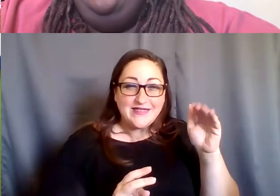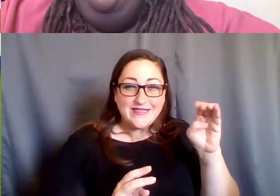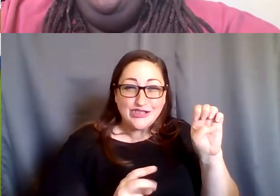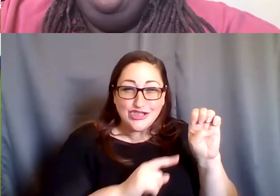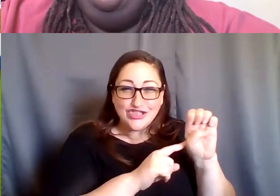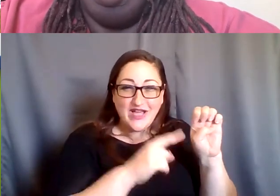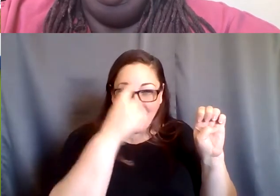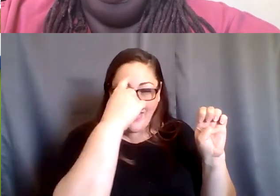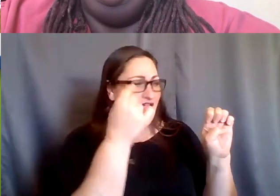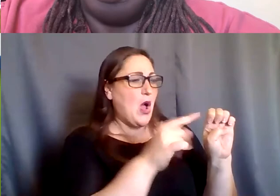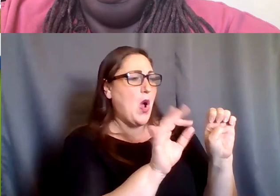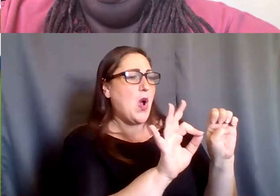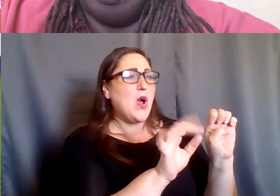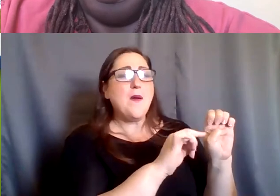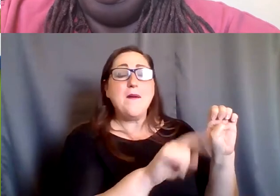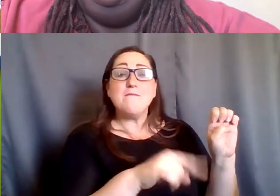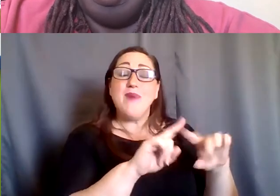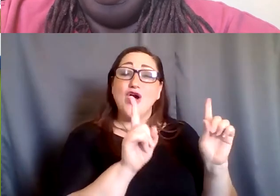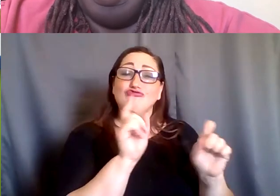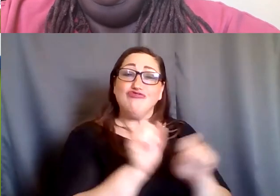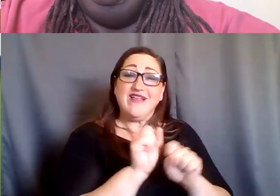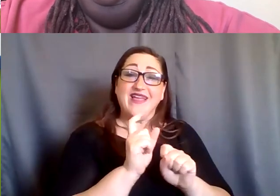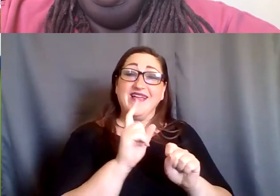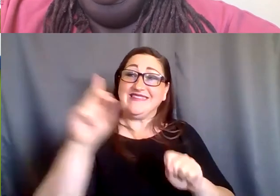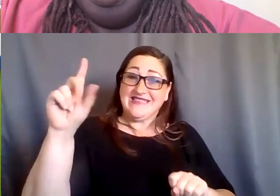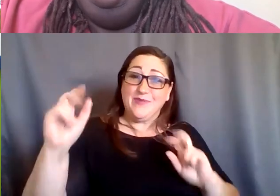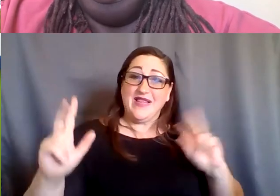even immigration. We're hearing reports of abuses at immigration